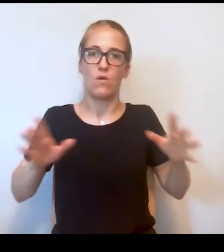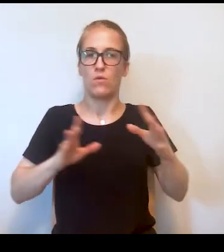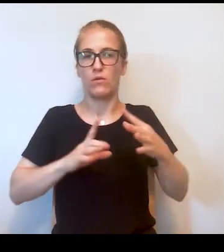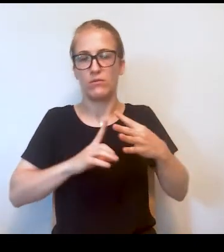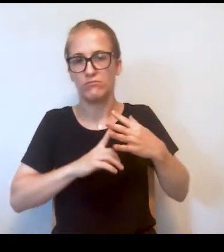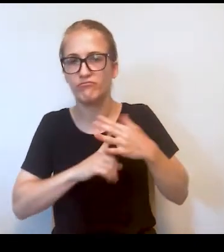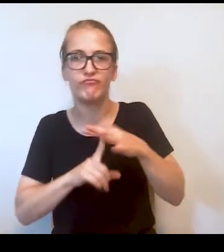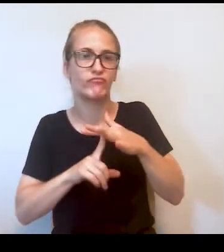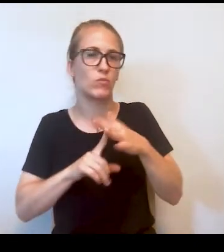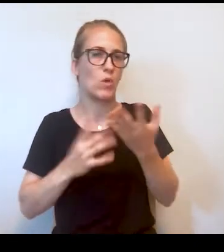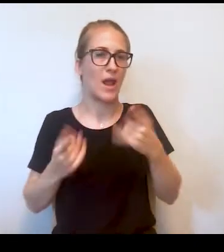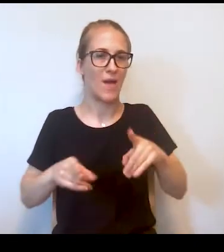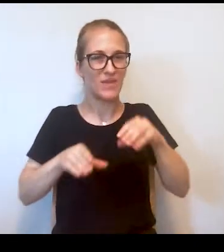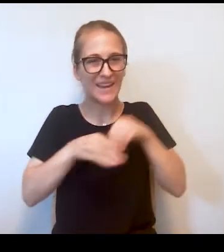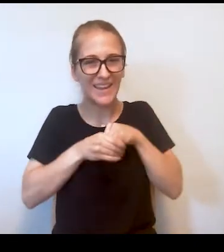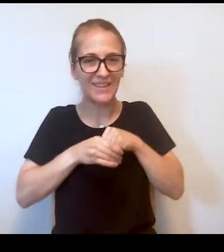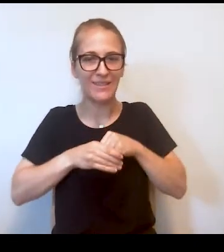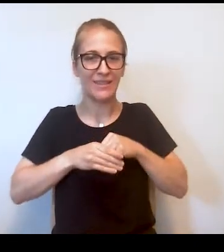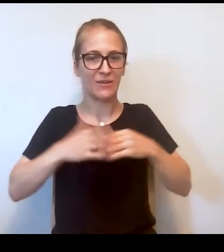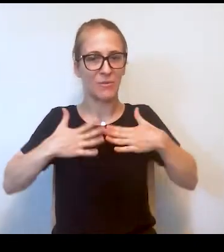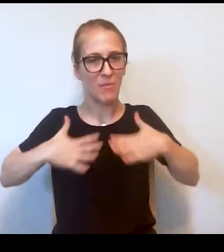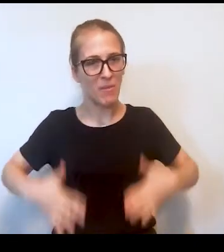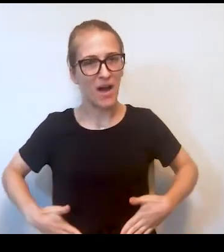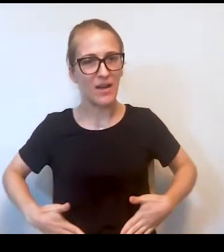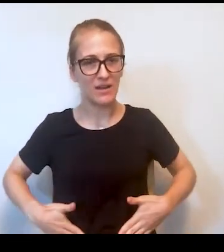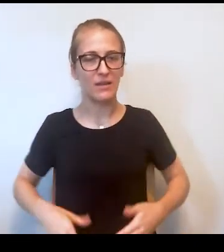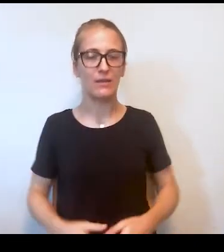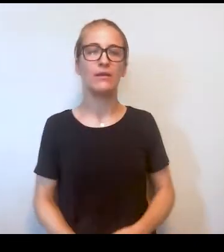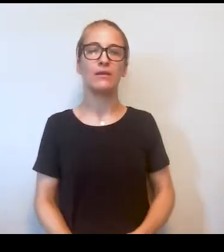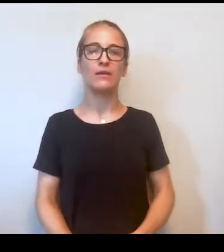about what's happening inside that person's actual body,